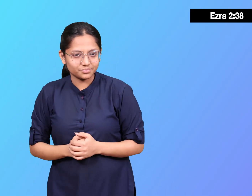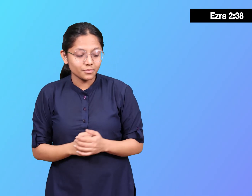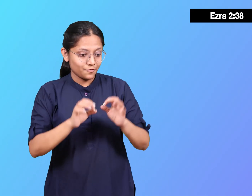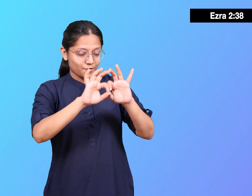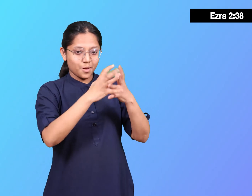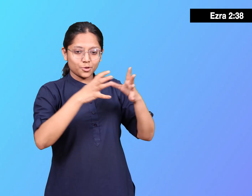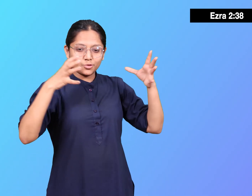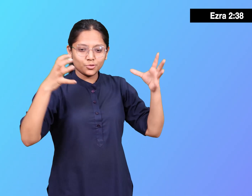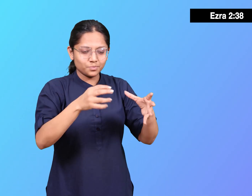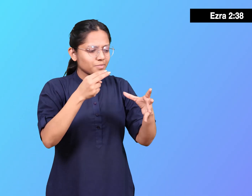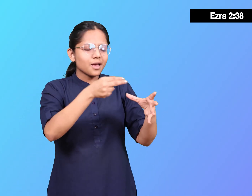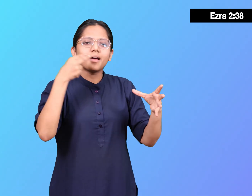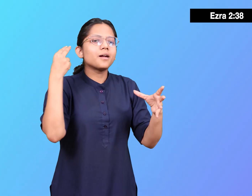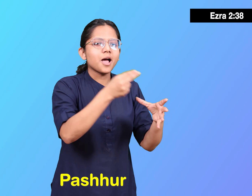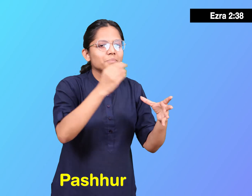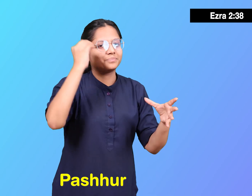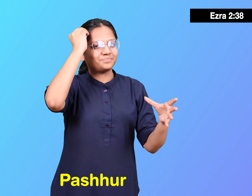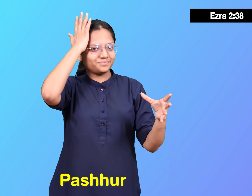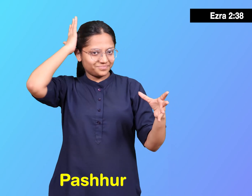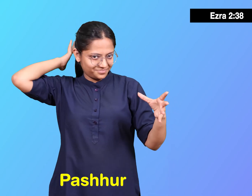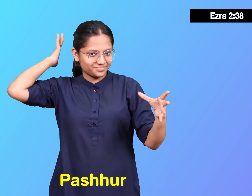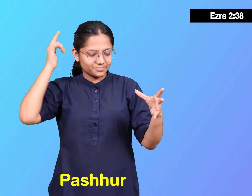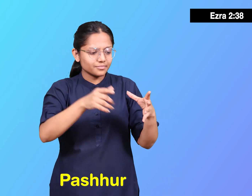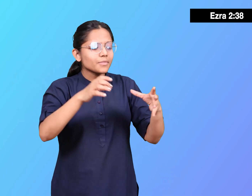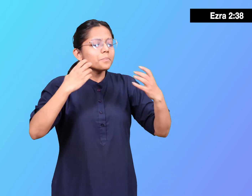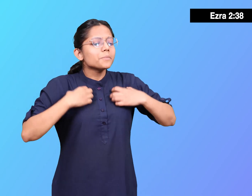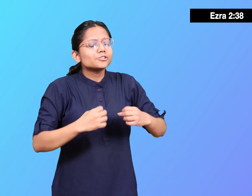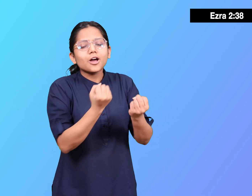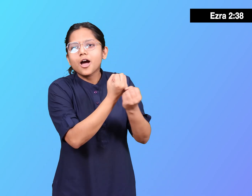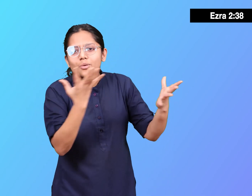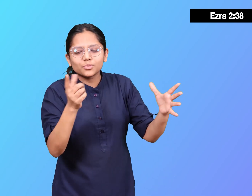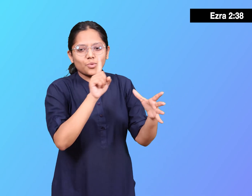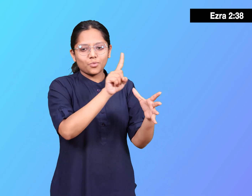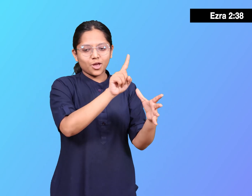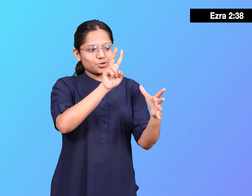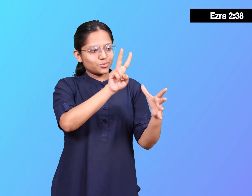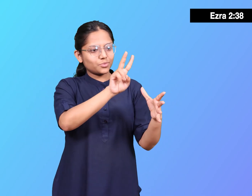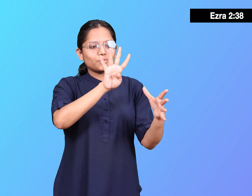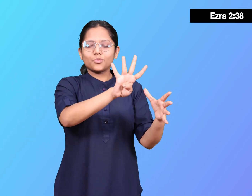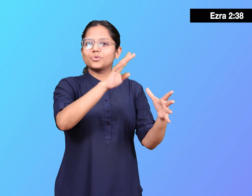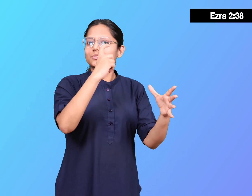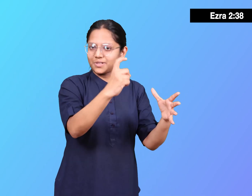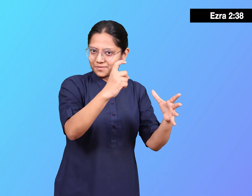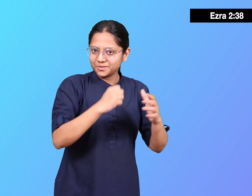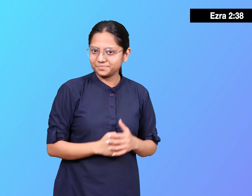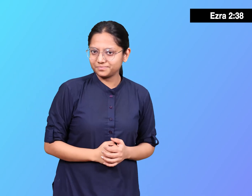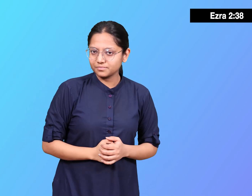the descendants of Pashhur: 1247